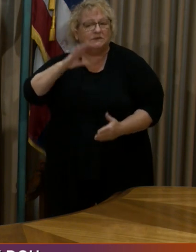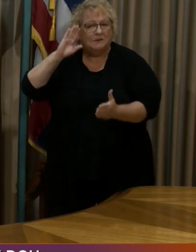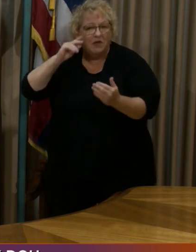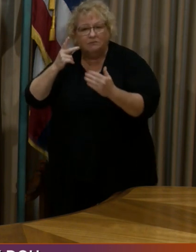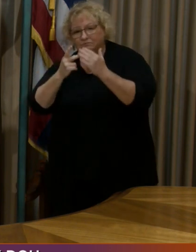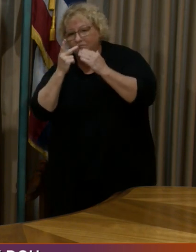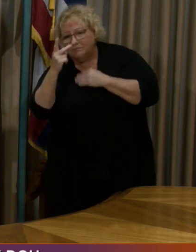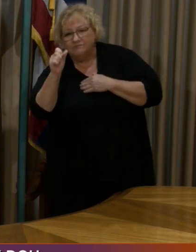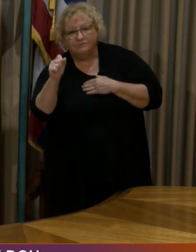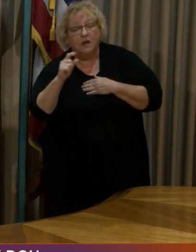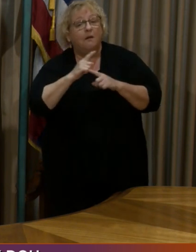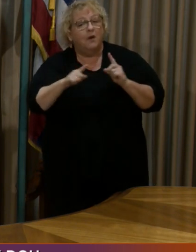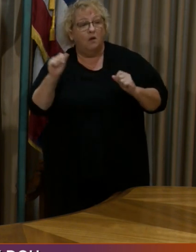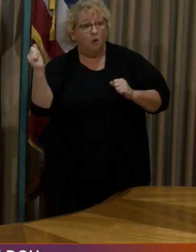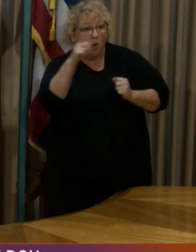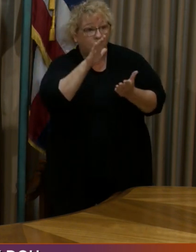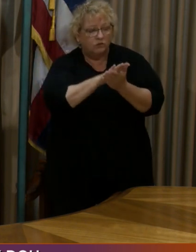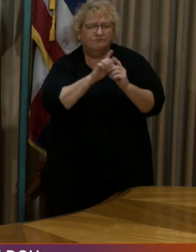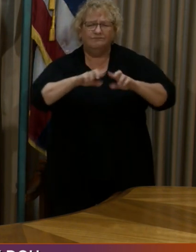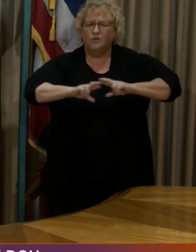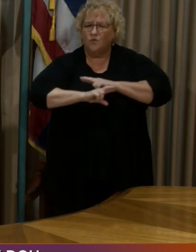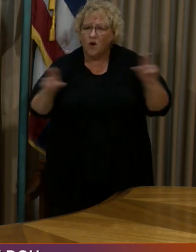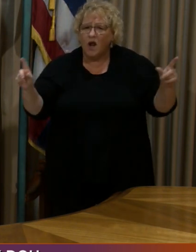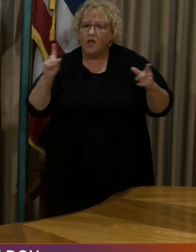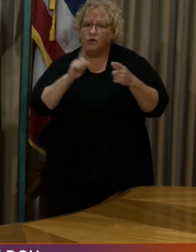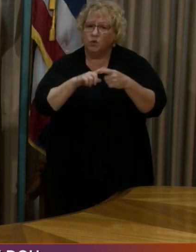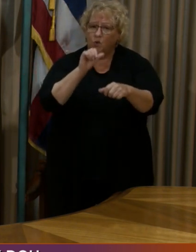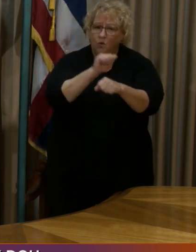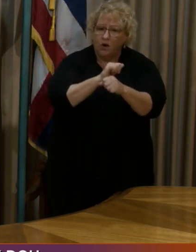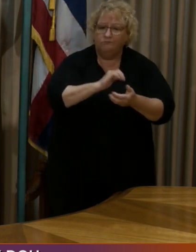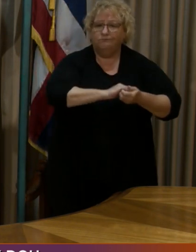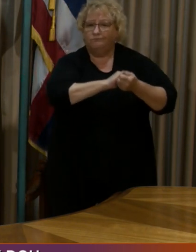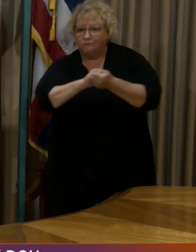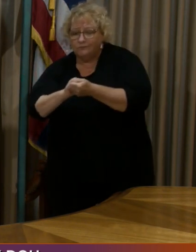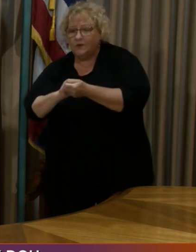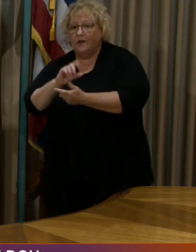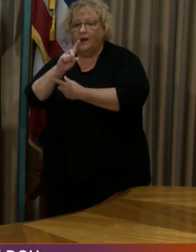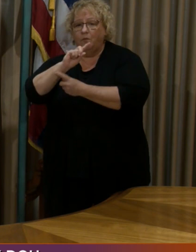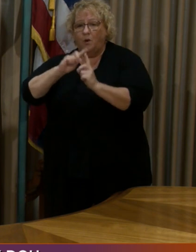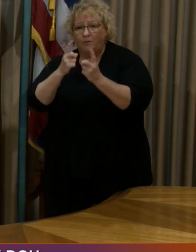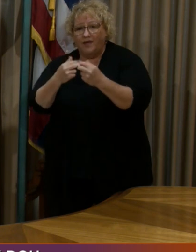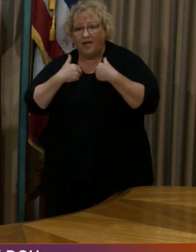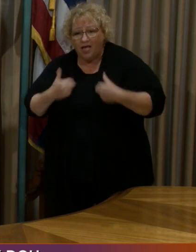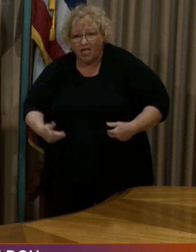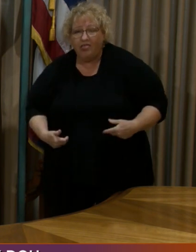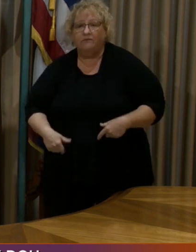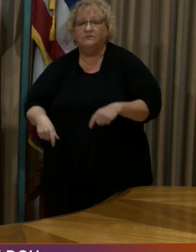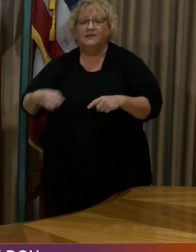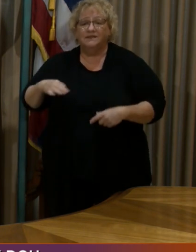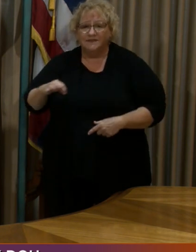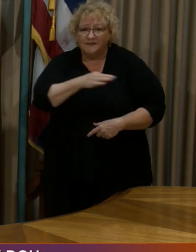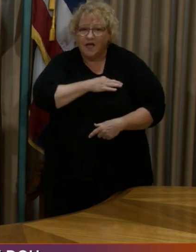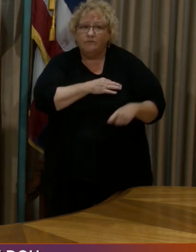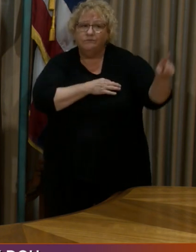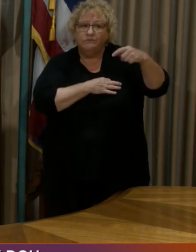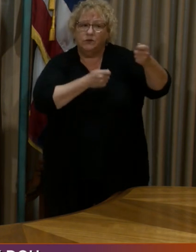COORDINATES PLANS AND PREPARES CASES OF COVID-19 WILL STILL OCCUR IN SCHOOLS. ALL SCHOOLS MUST BE WELL PREPARED FOR THIS AND READY TO